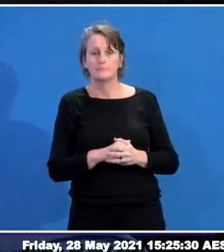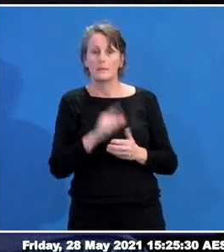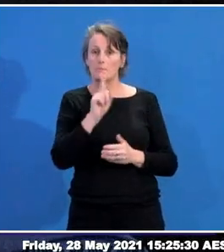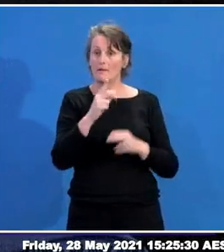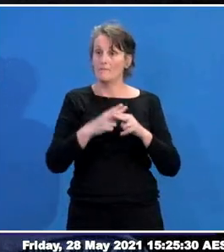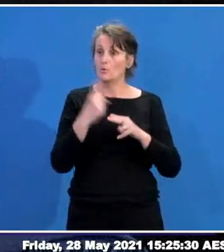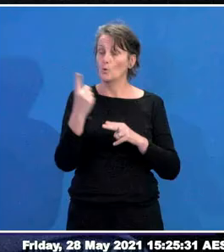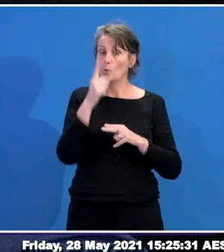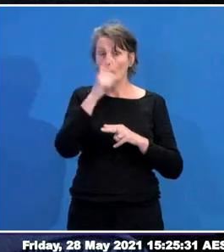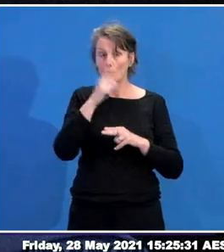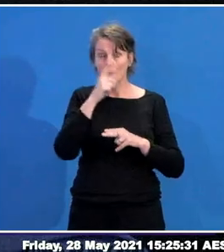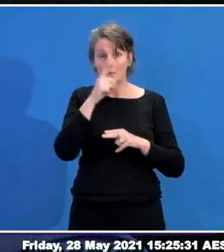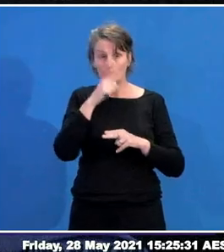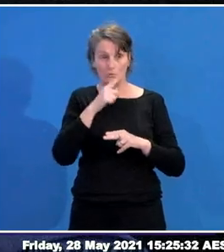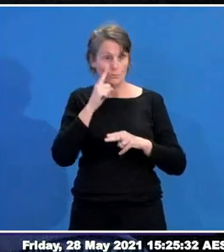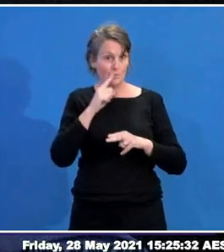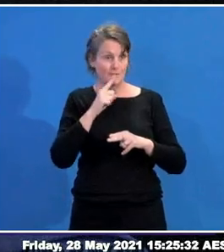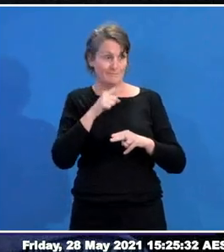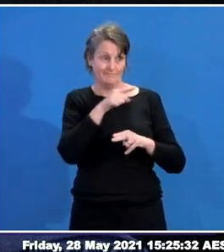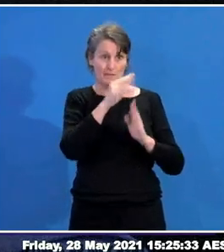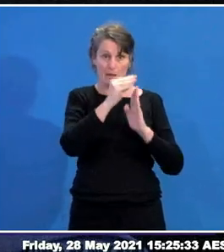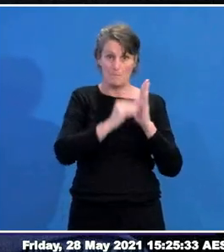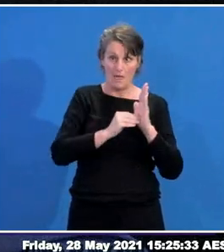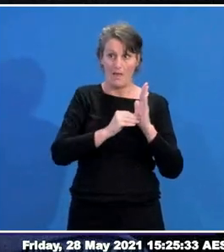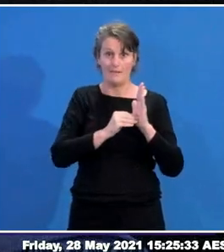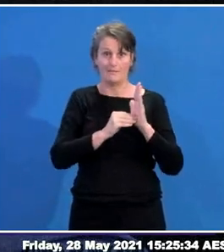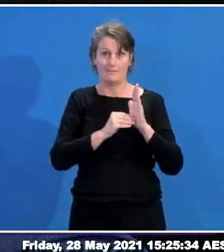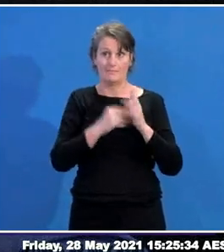for the people undertaking that screening in a State or Territory, the fact that